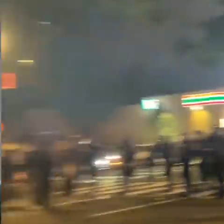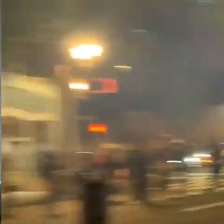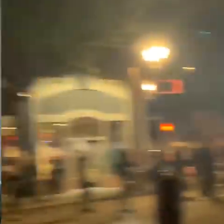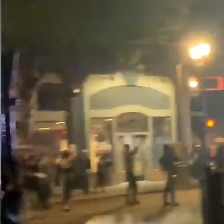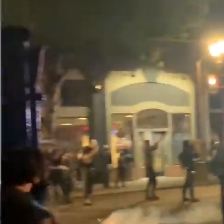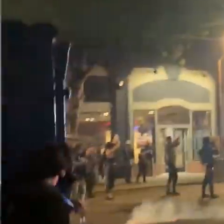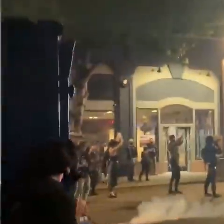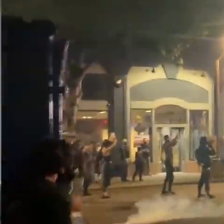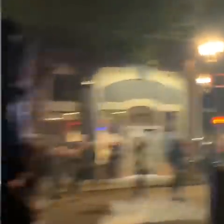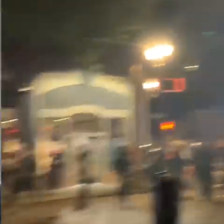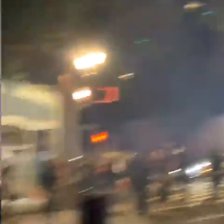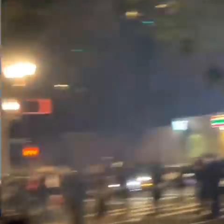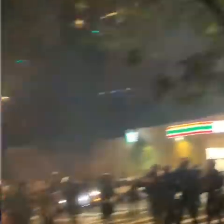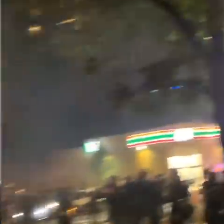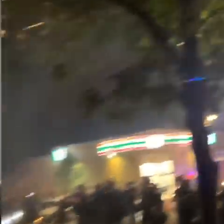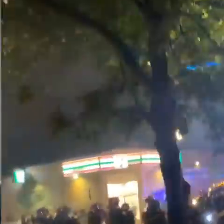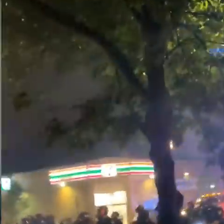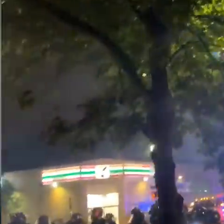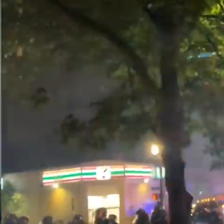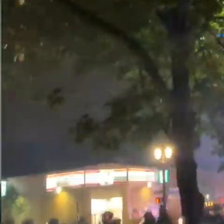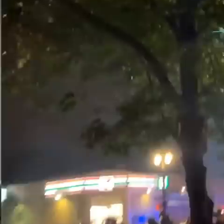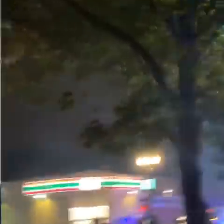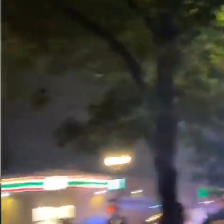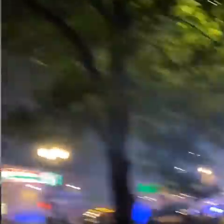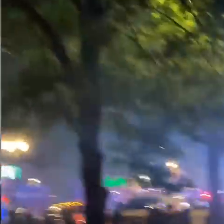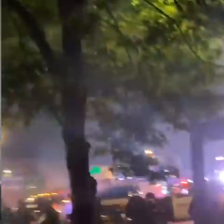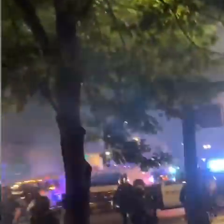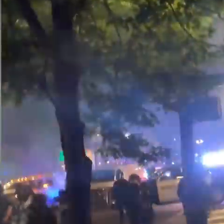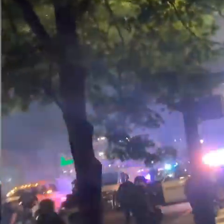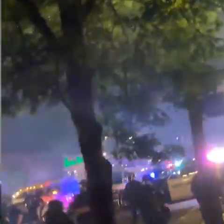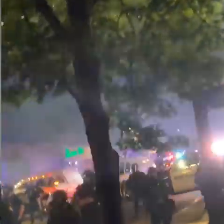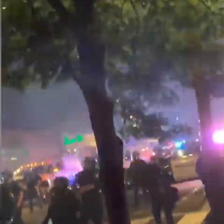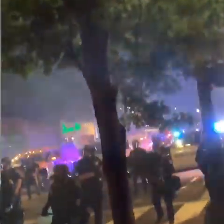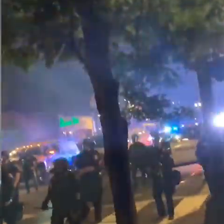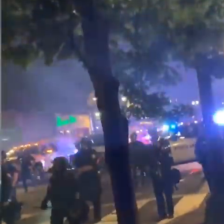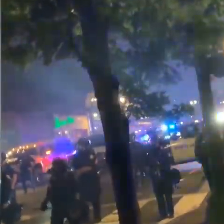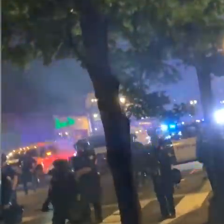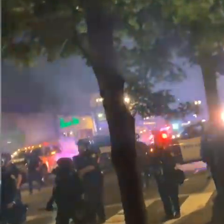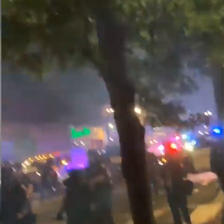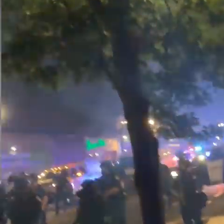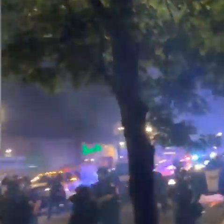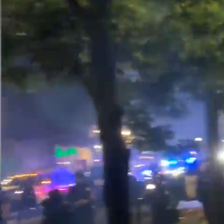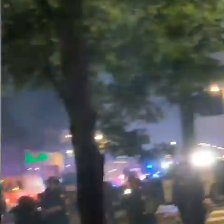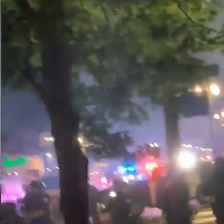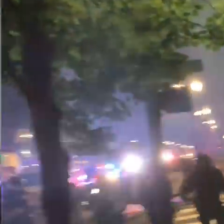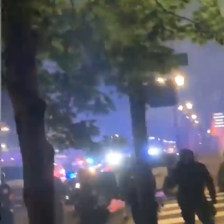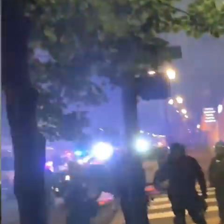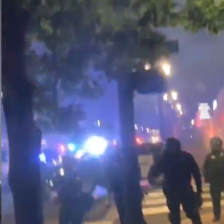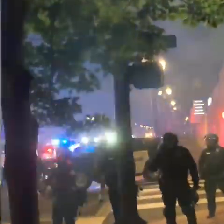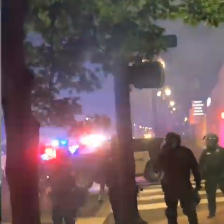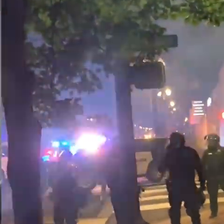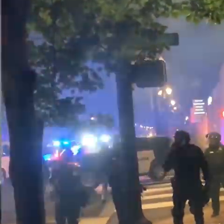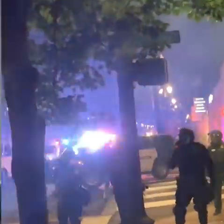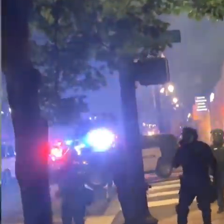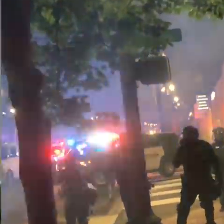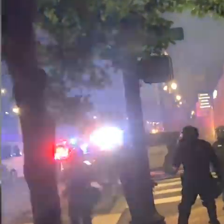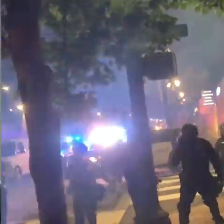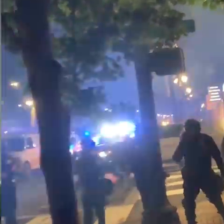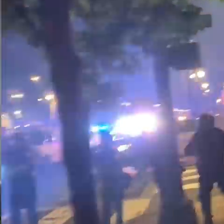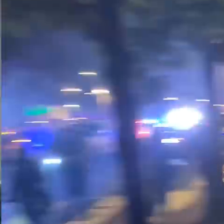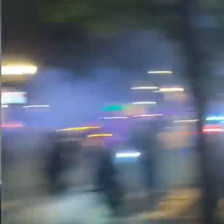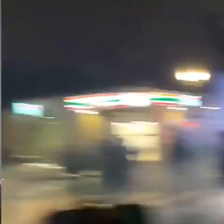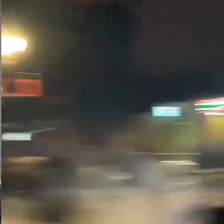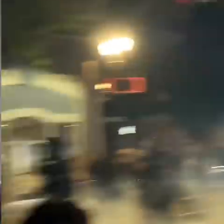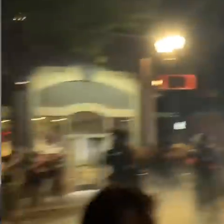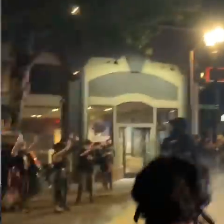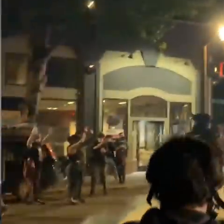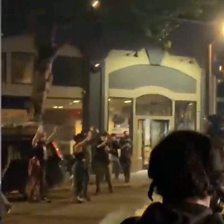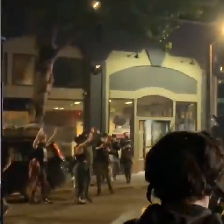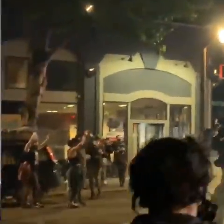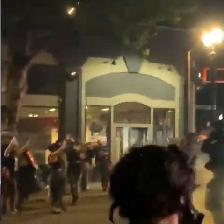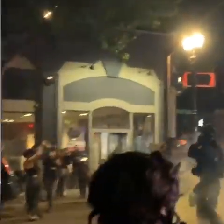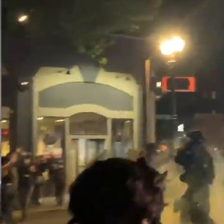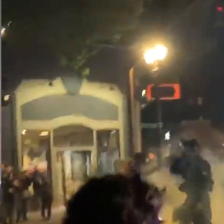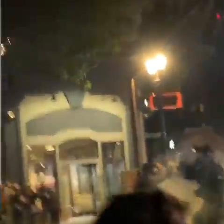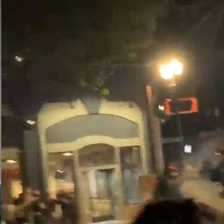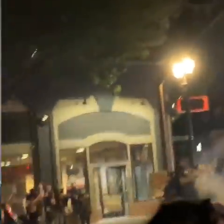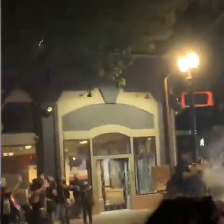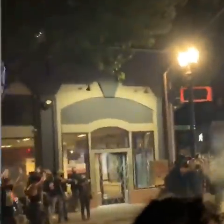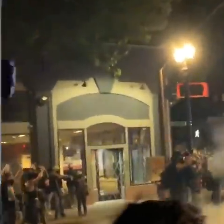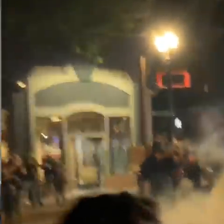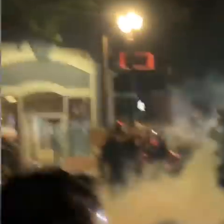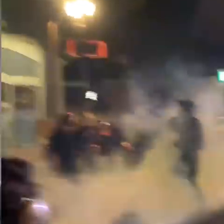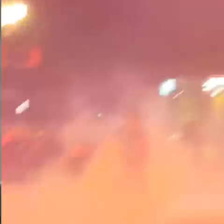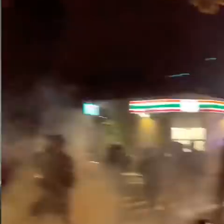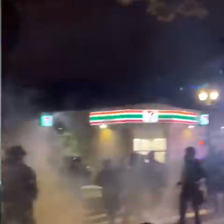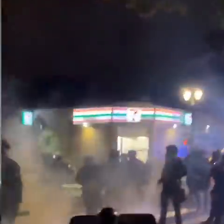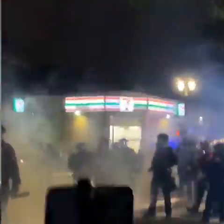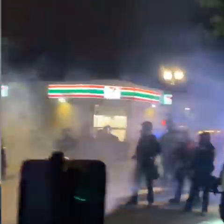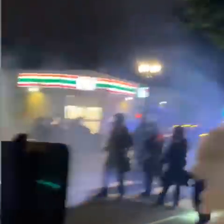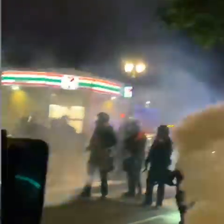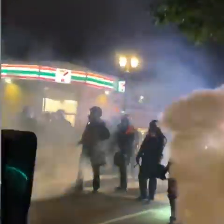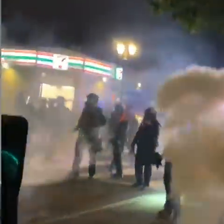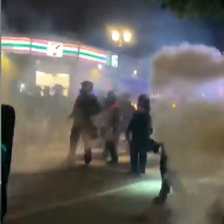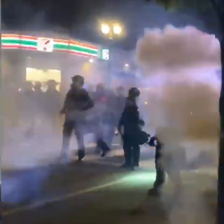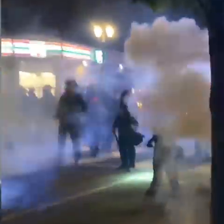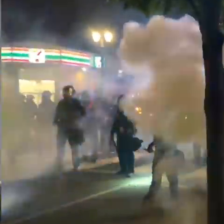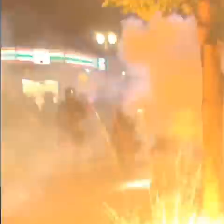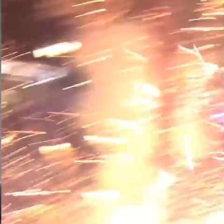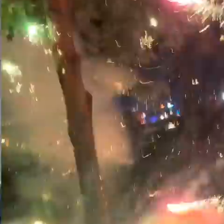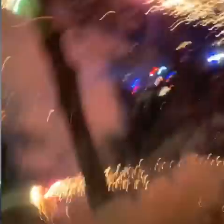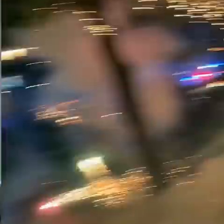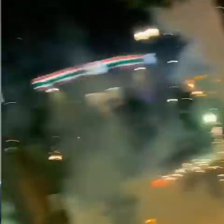This is on july 4th.